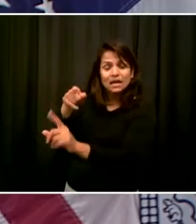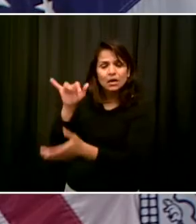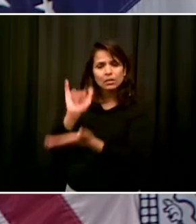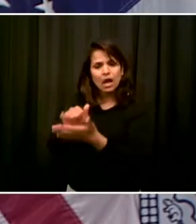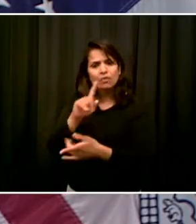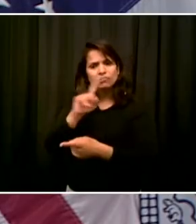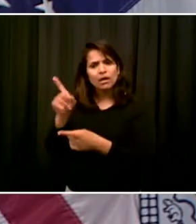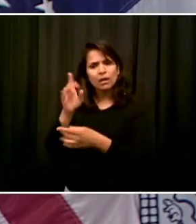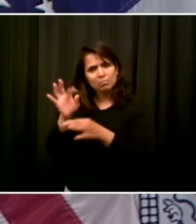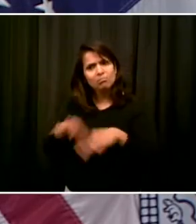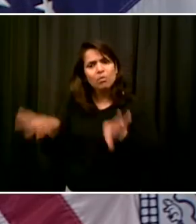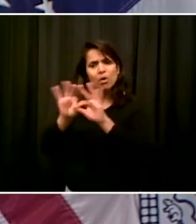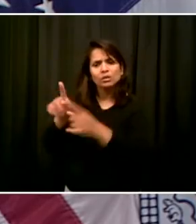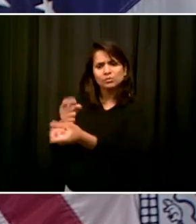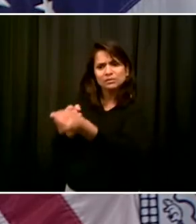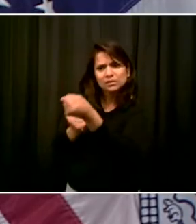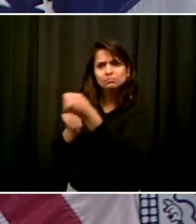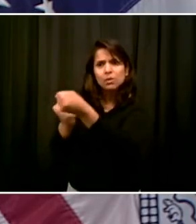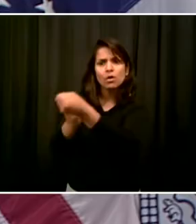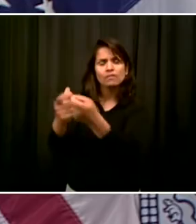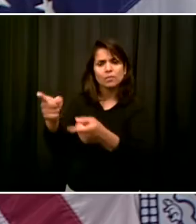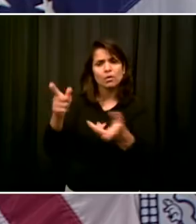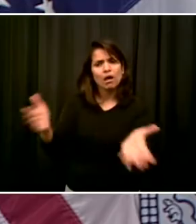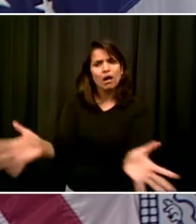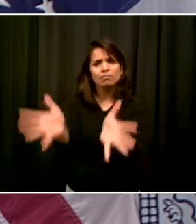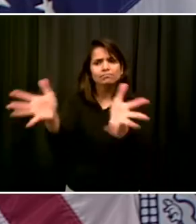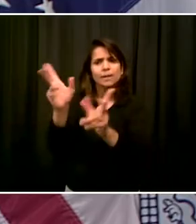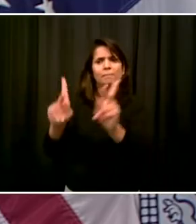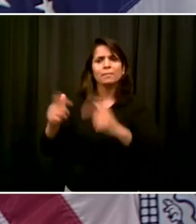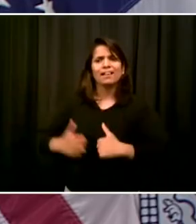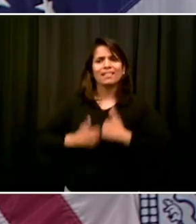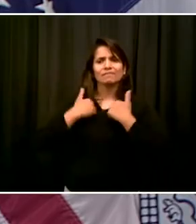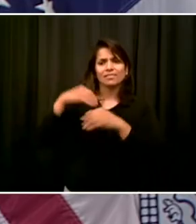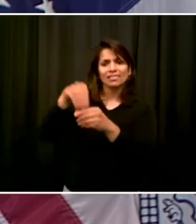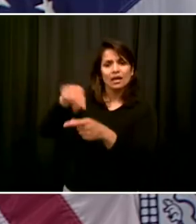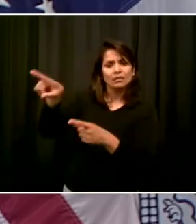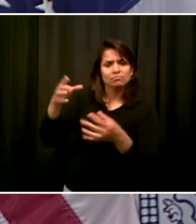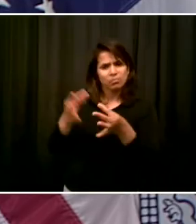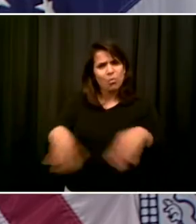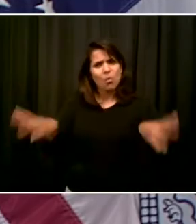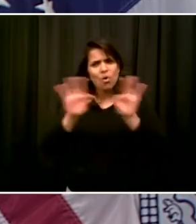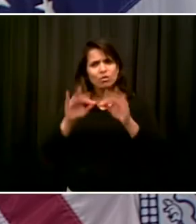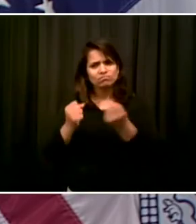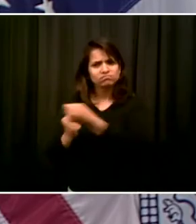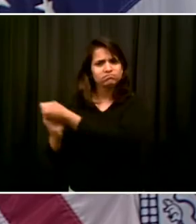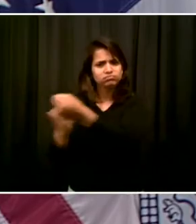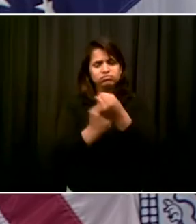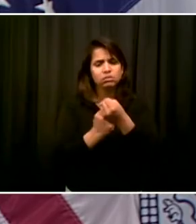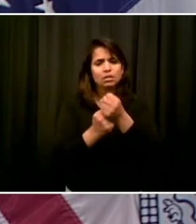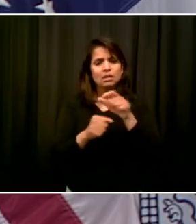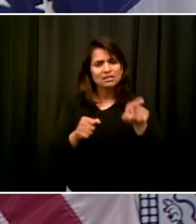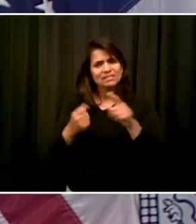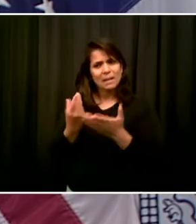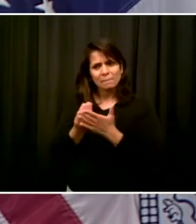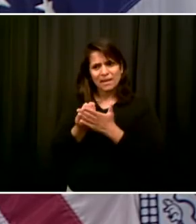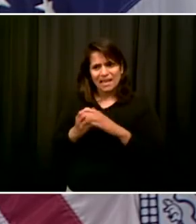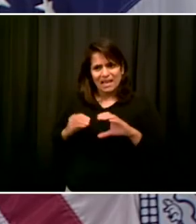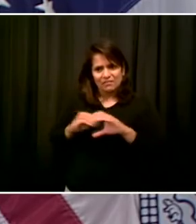IIT S REPULY DISTRIBUTION FOR THOSE W HONEED IT MOST. IT'S ALSO A WAY OF IGFHINTG CRIME.